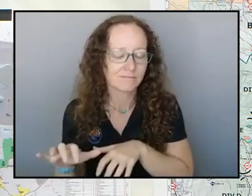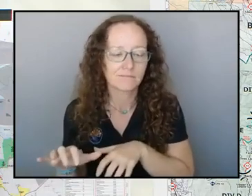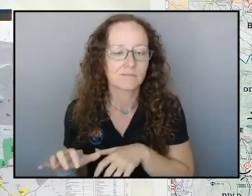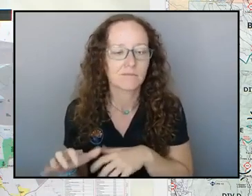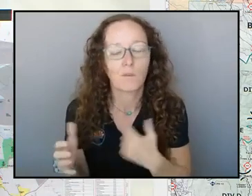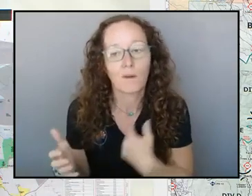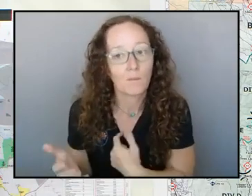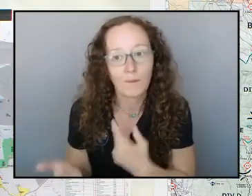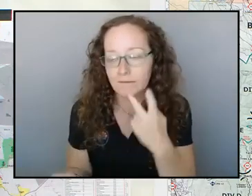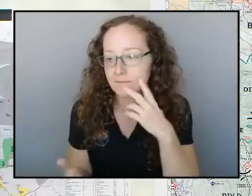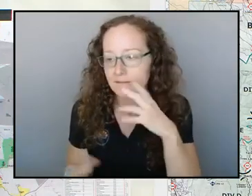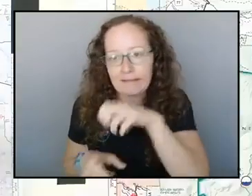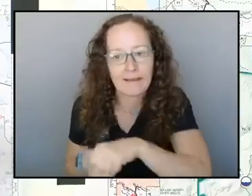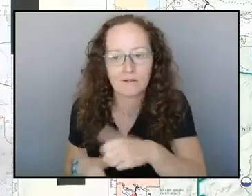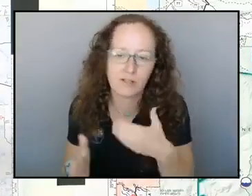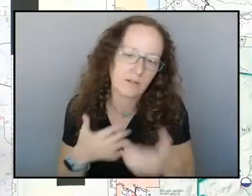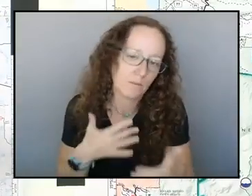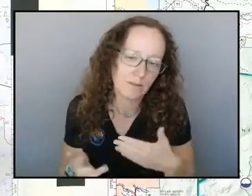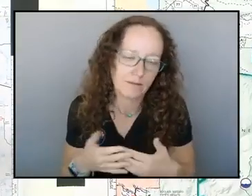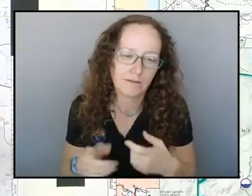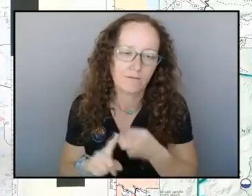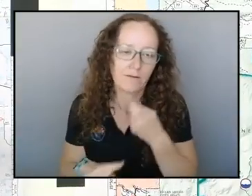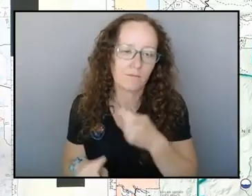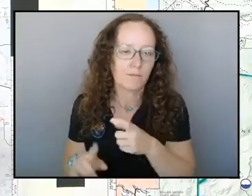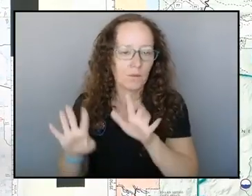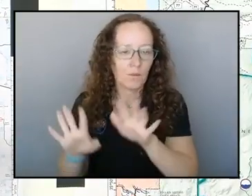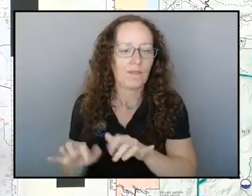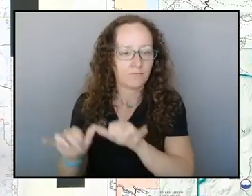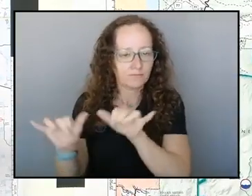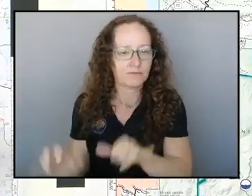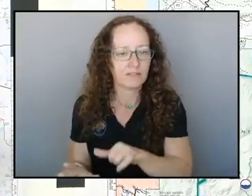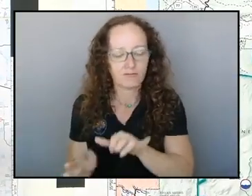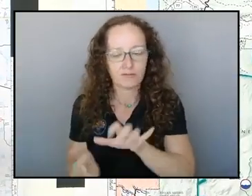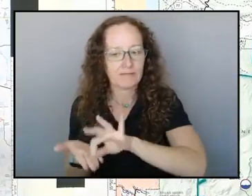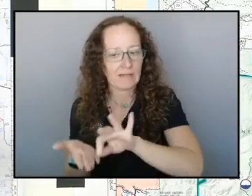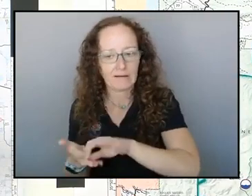as our weather station goes out there. Either way, we did have